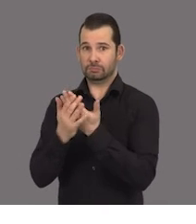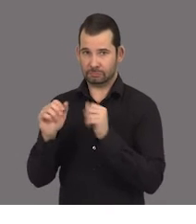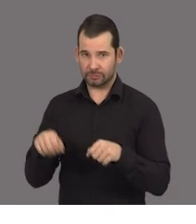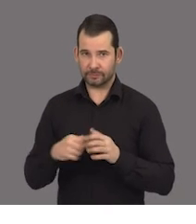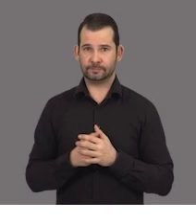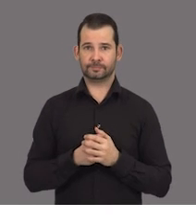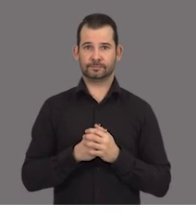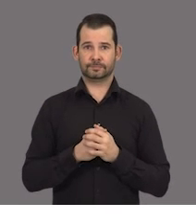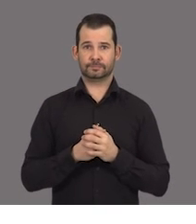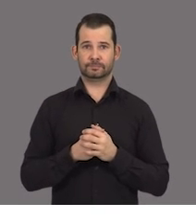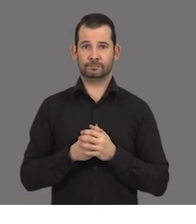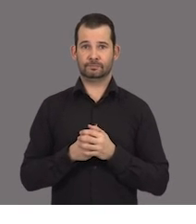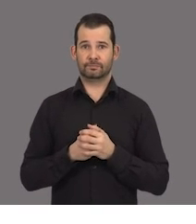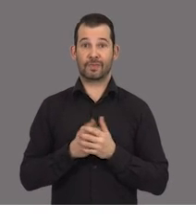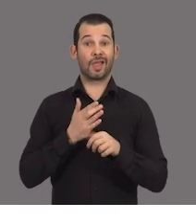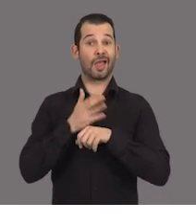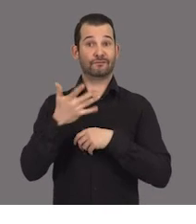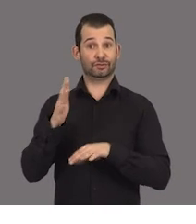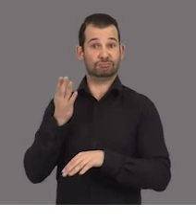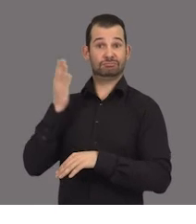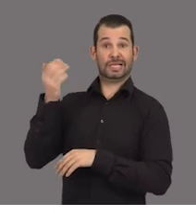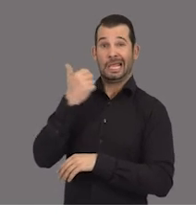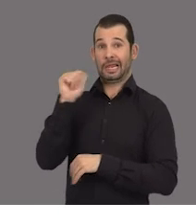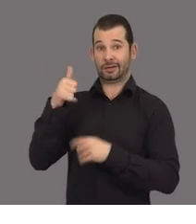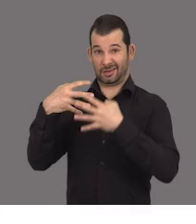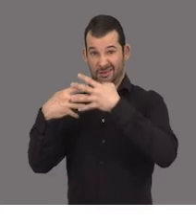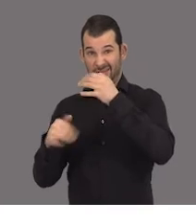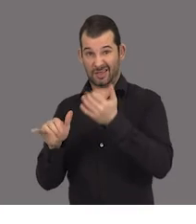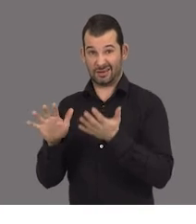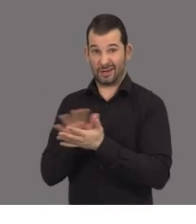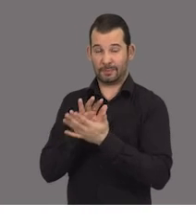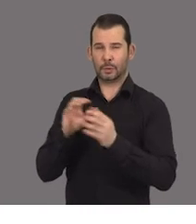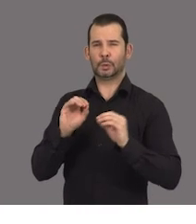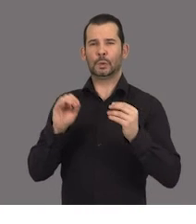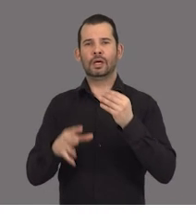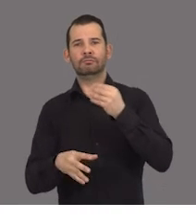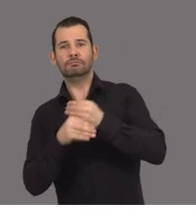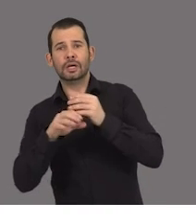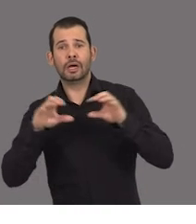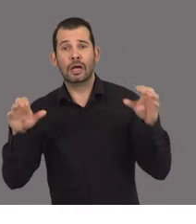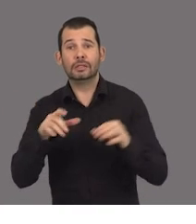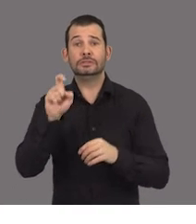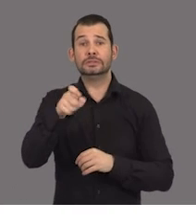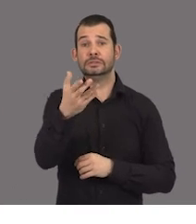After you’ve submitted any of the mentioned documents, no additional action is needed on your part.